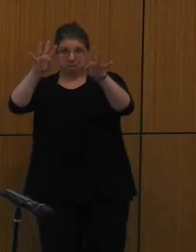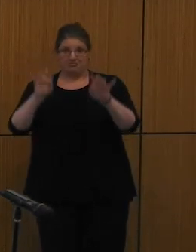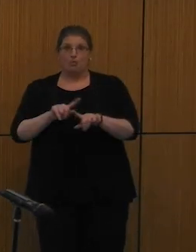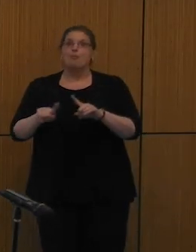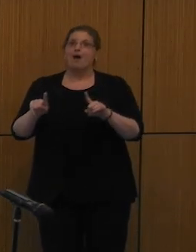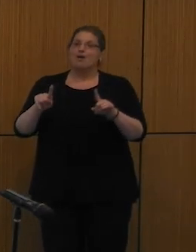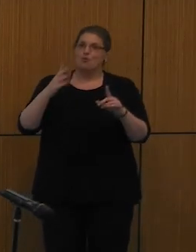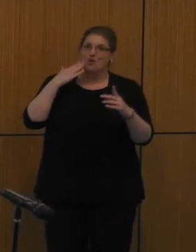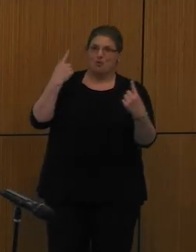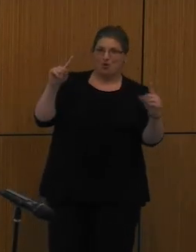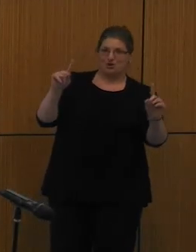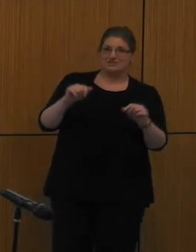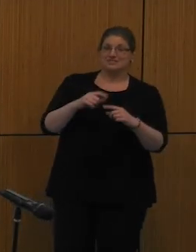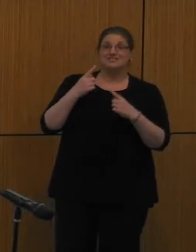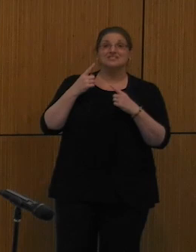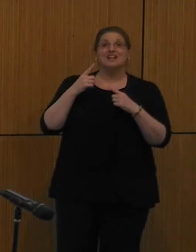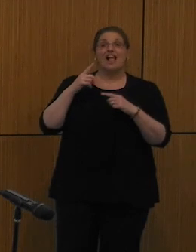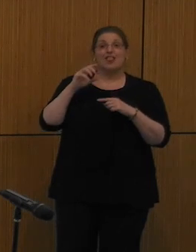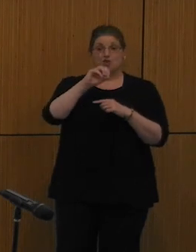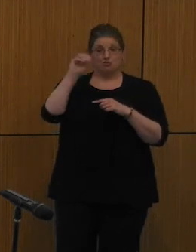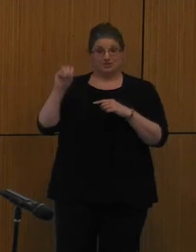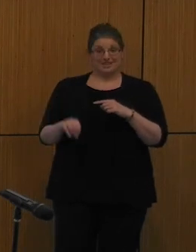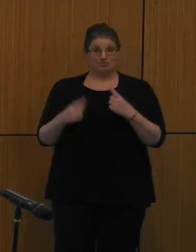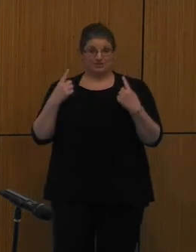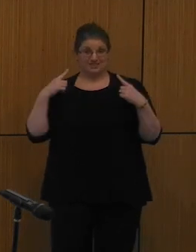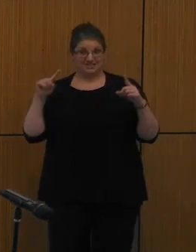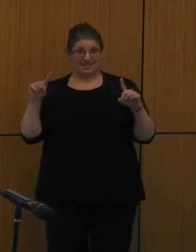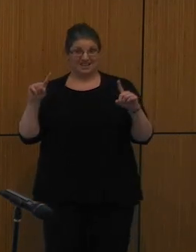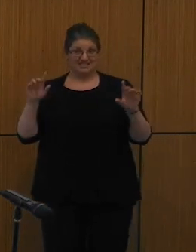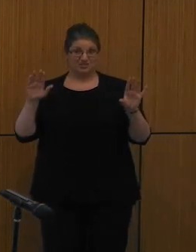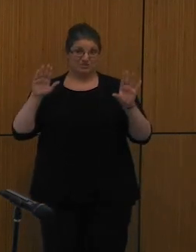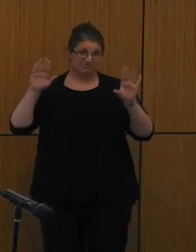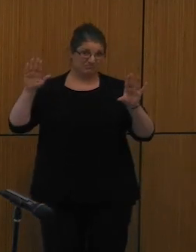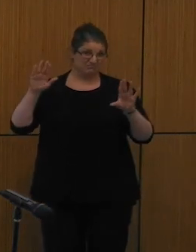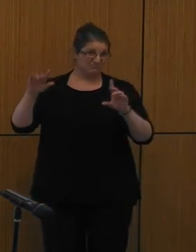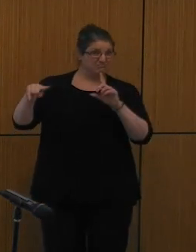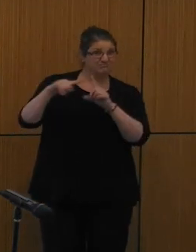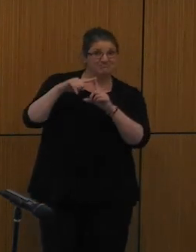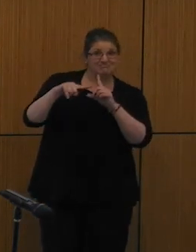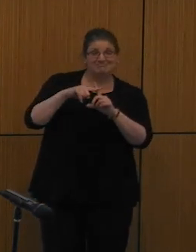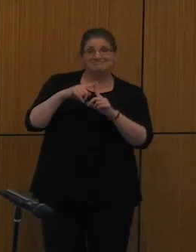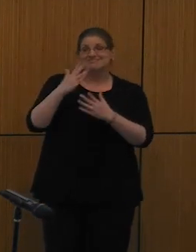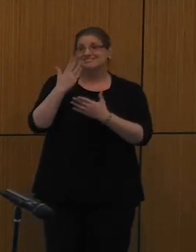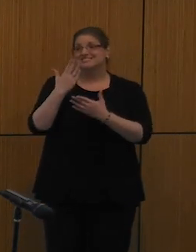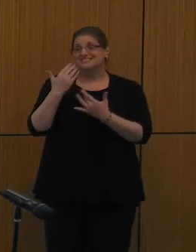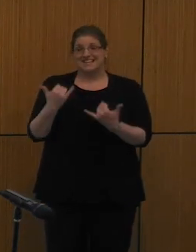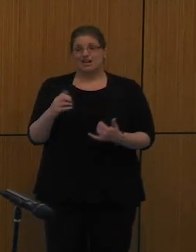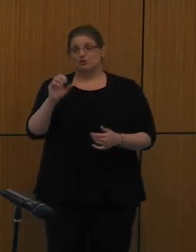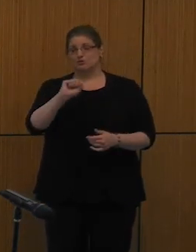its success rate has been so great that no social social media has taken over the vagus nerve.